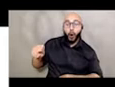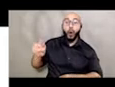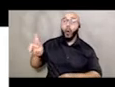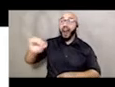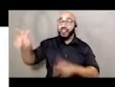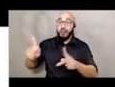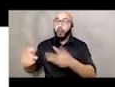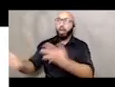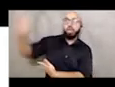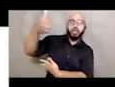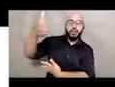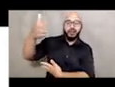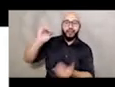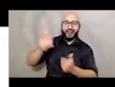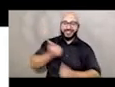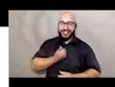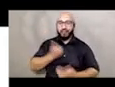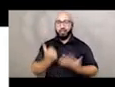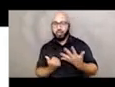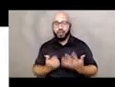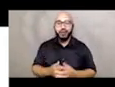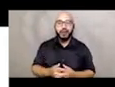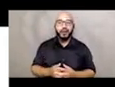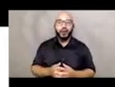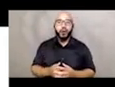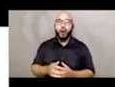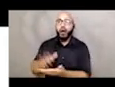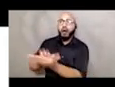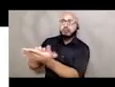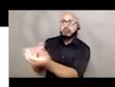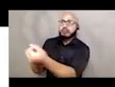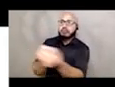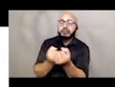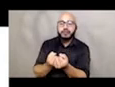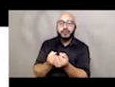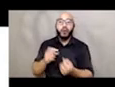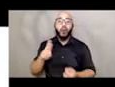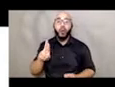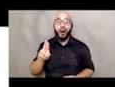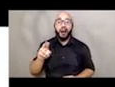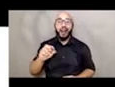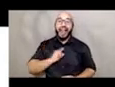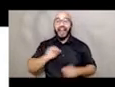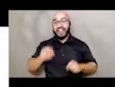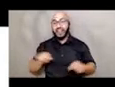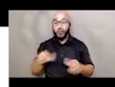People pleasing, superhero syndrome, which is that I can do it all syndrome and just not being appreciated for what you do.